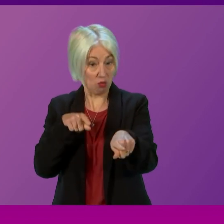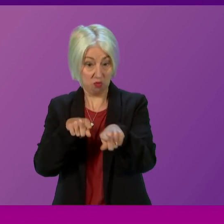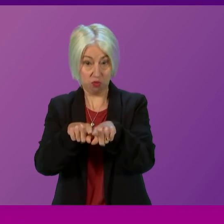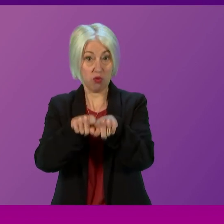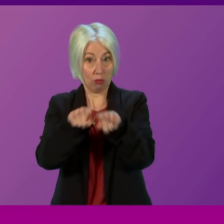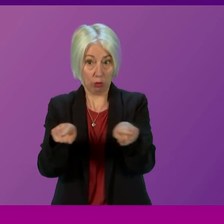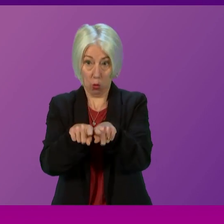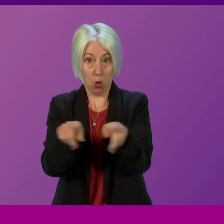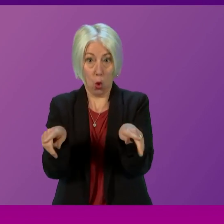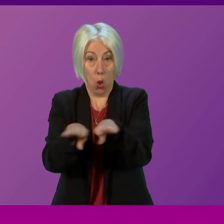Thank you, members.